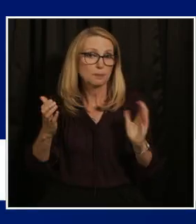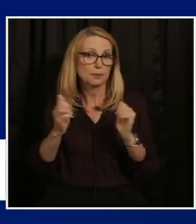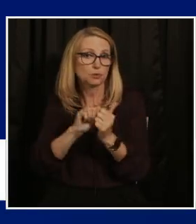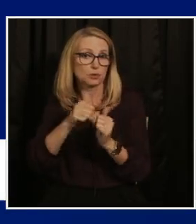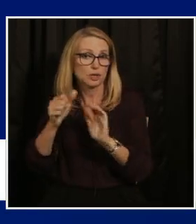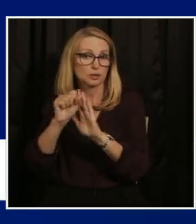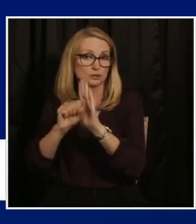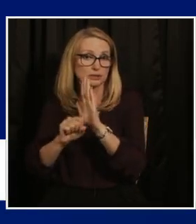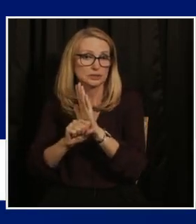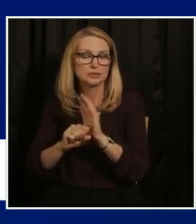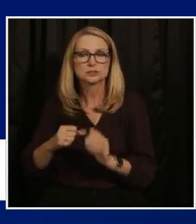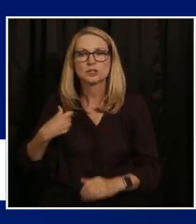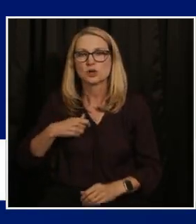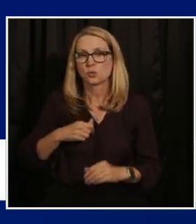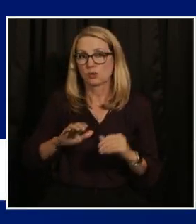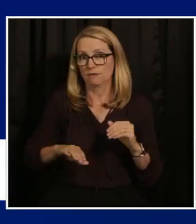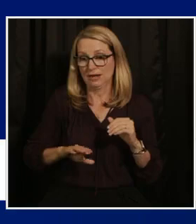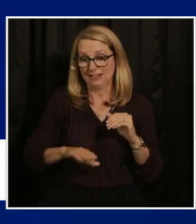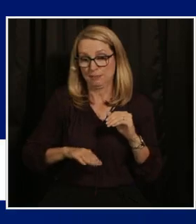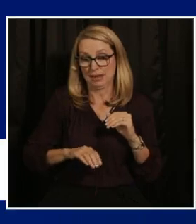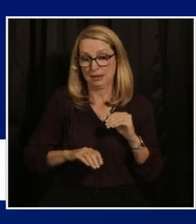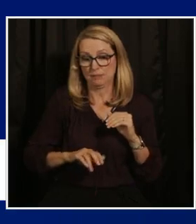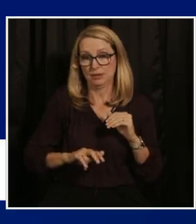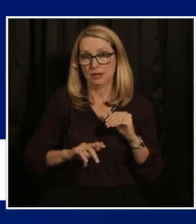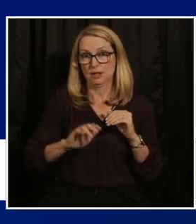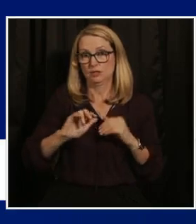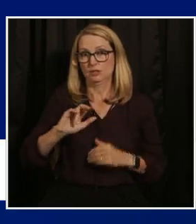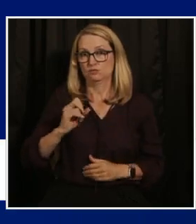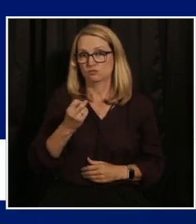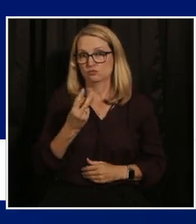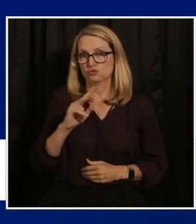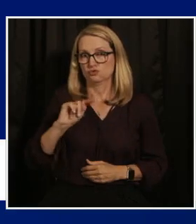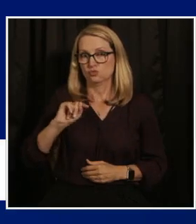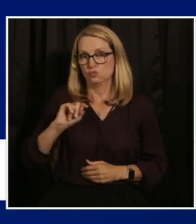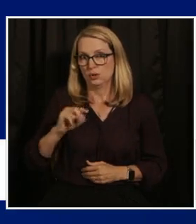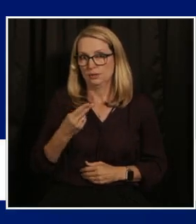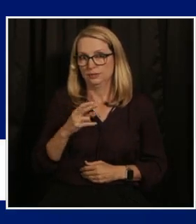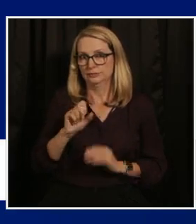12th um from the bottom here so 12 lowest rates in the country right now so certainly good news to us